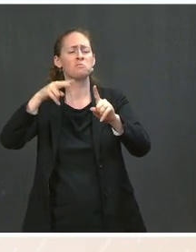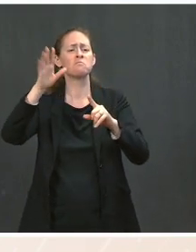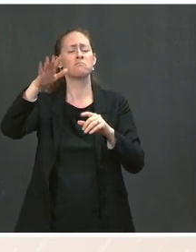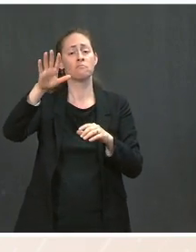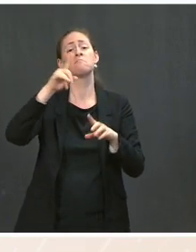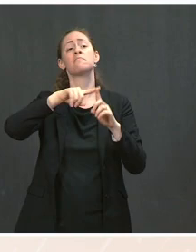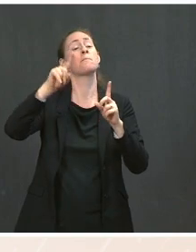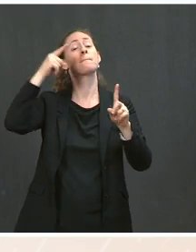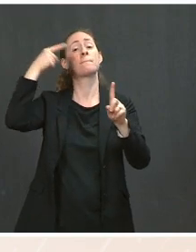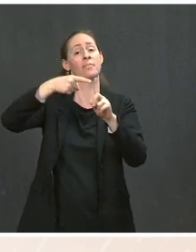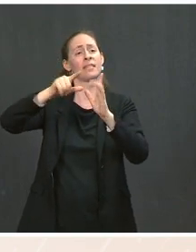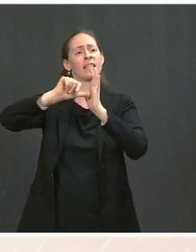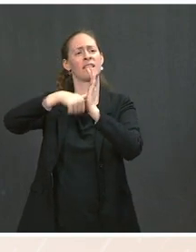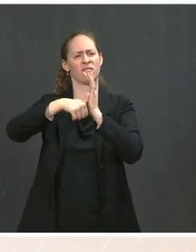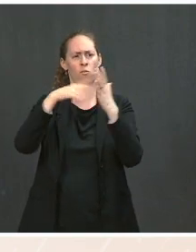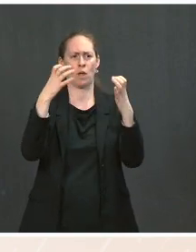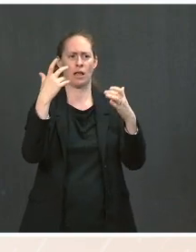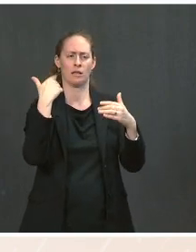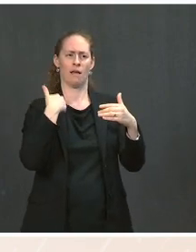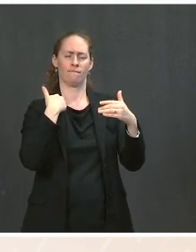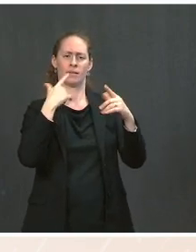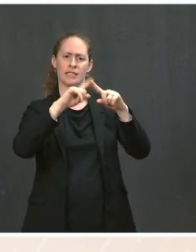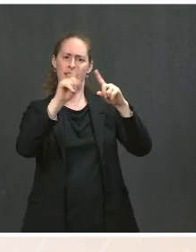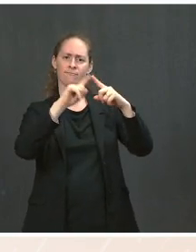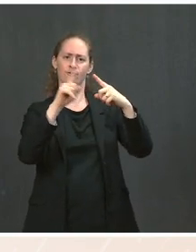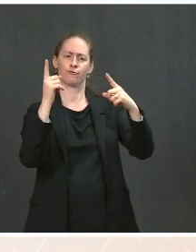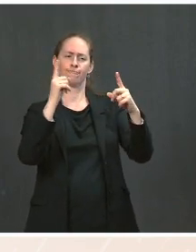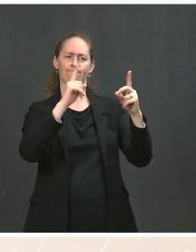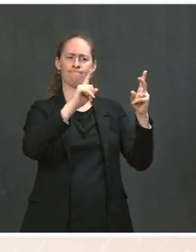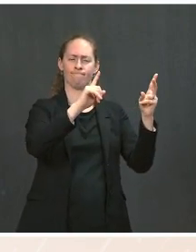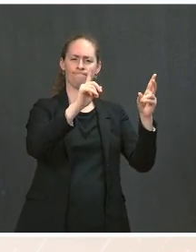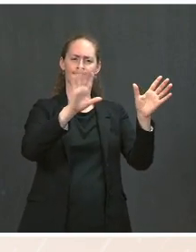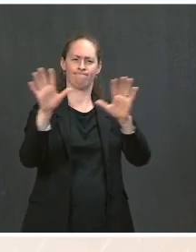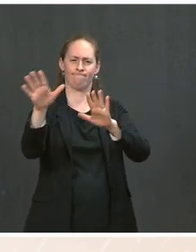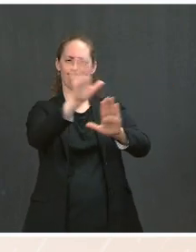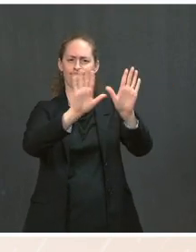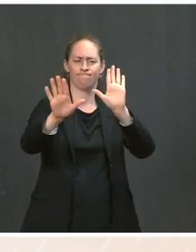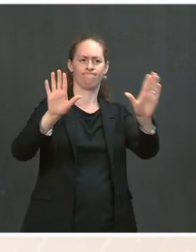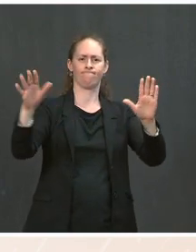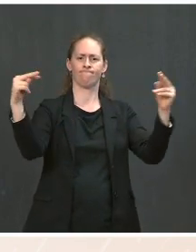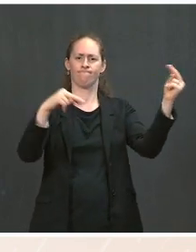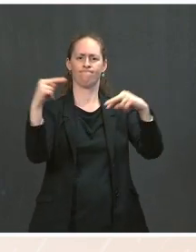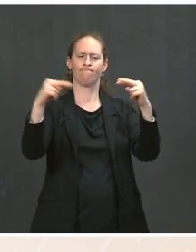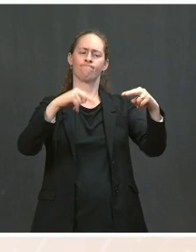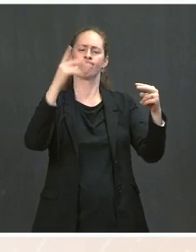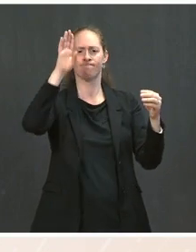at a range of issues related to the Court, given, at times, the politicization of the Court,